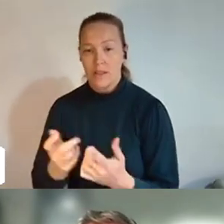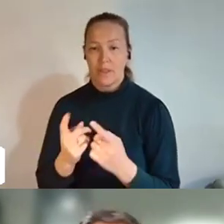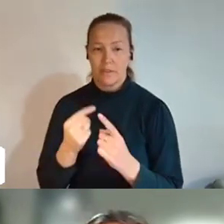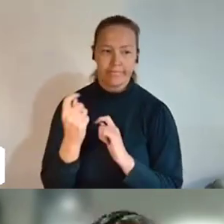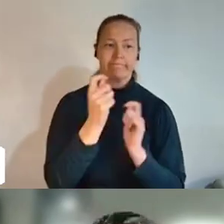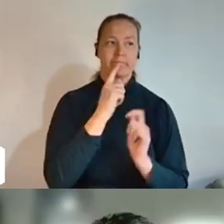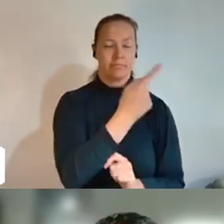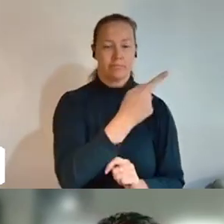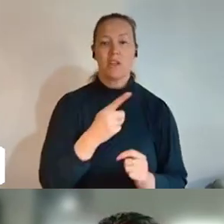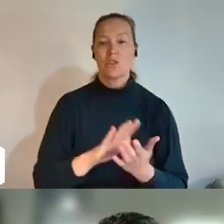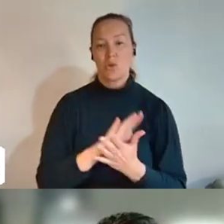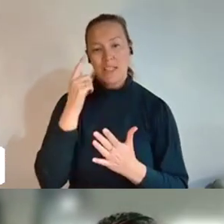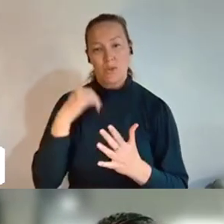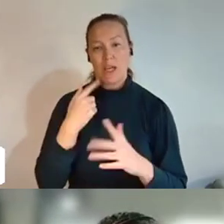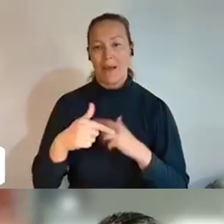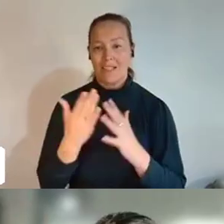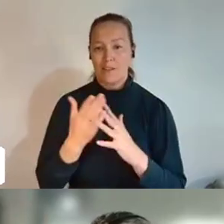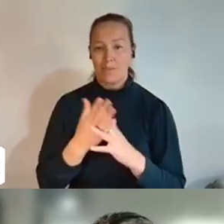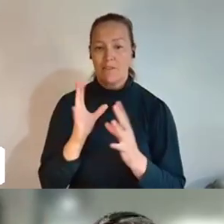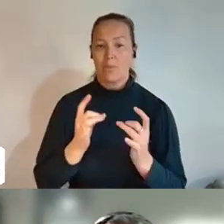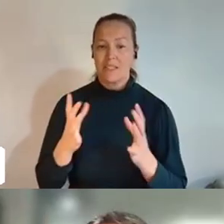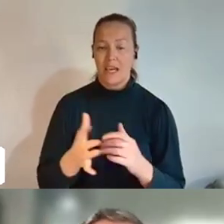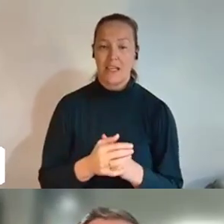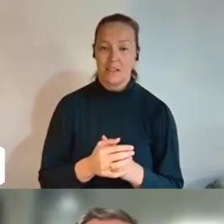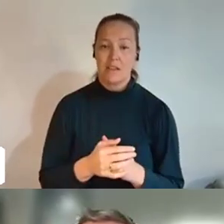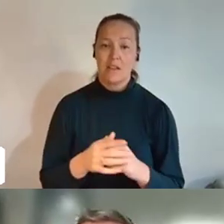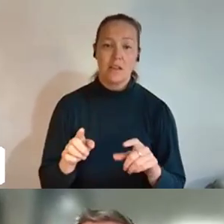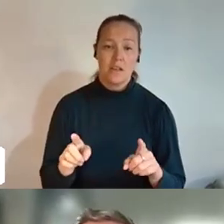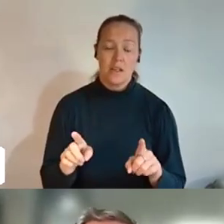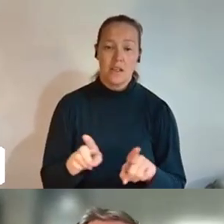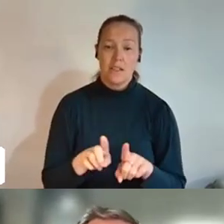outset in the same way that costs overruns, or population trends, or weather events are